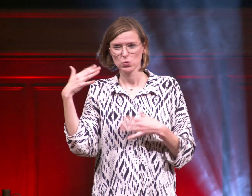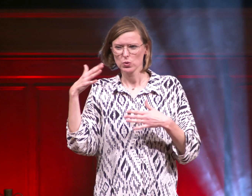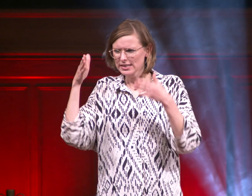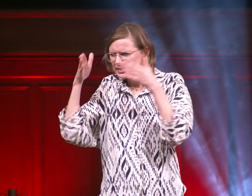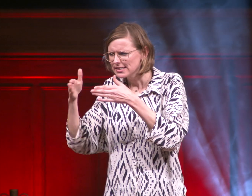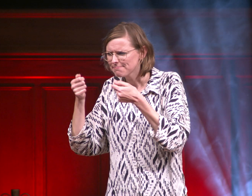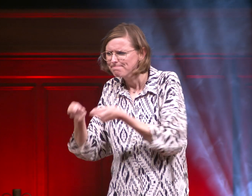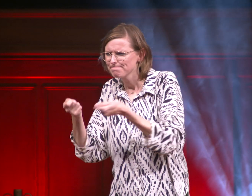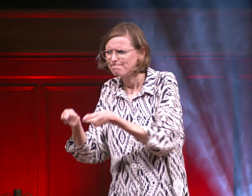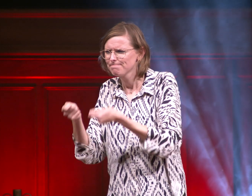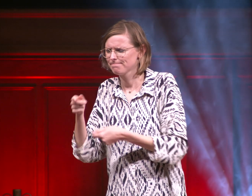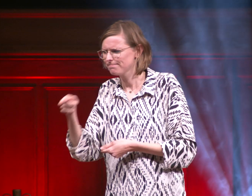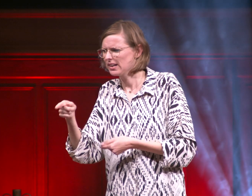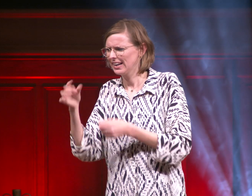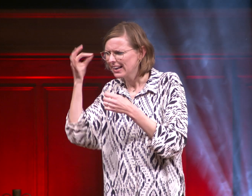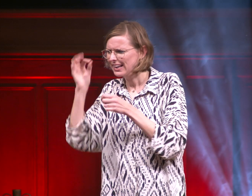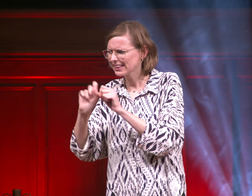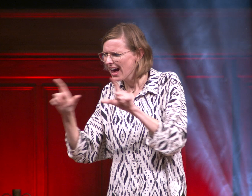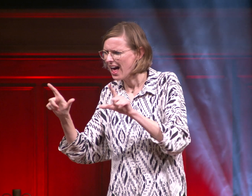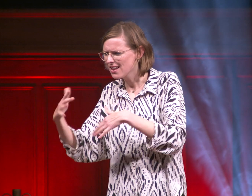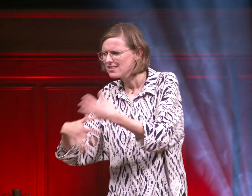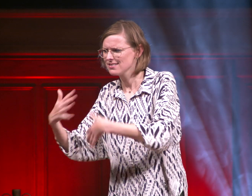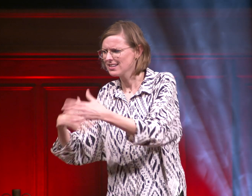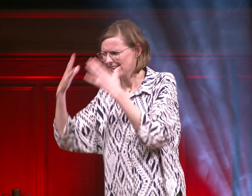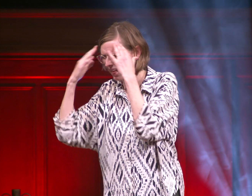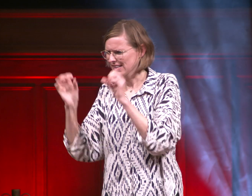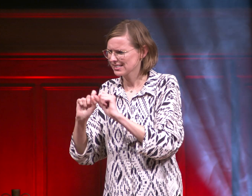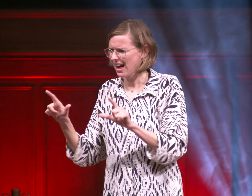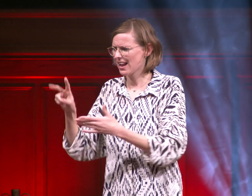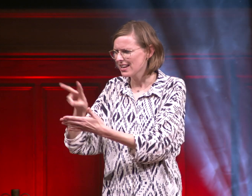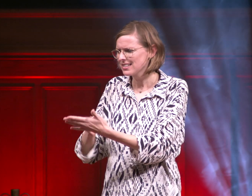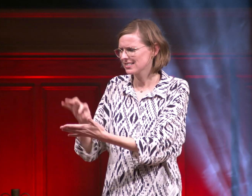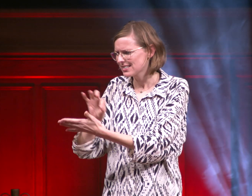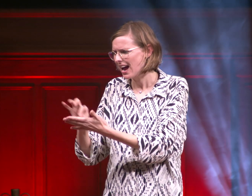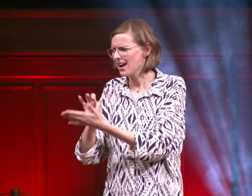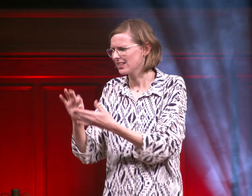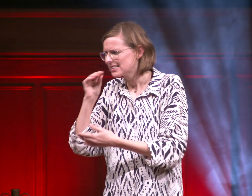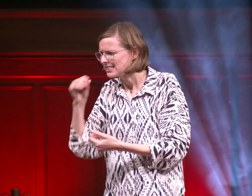And that is why the deaf education focuses on language learning rather than culture,